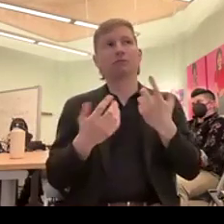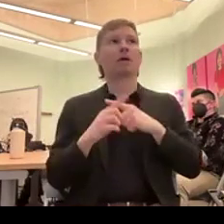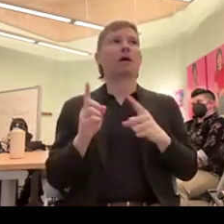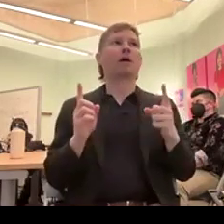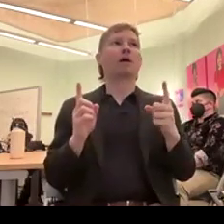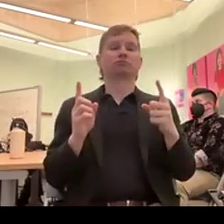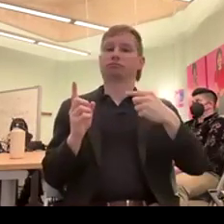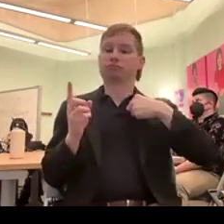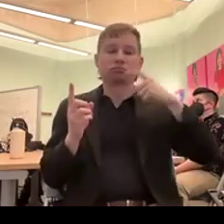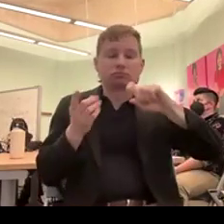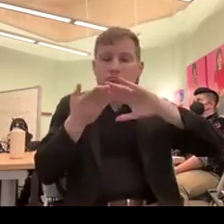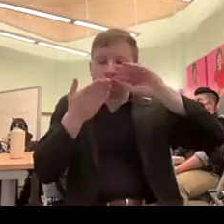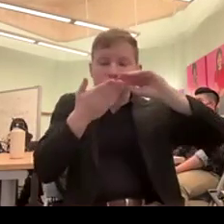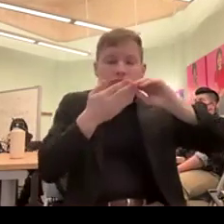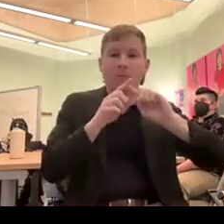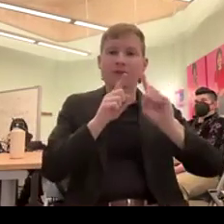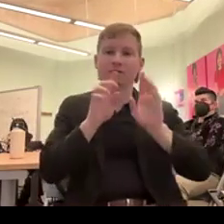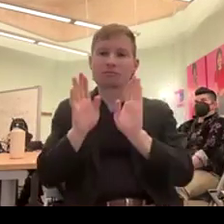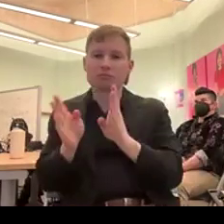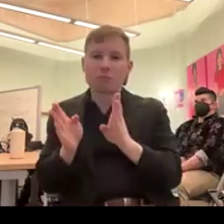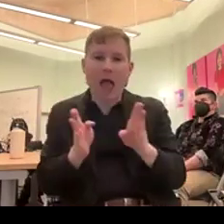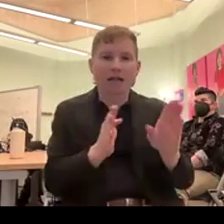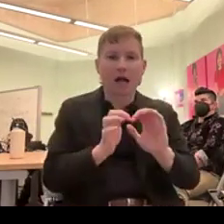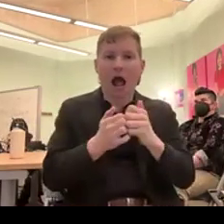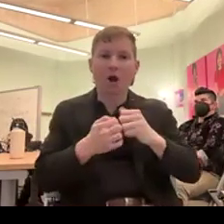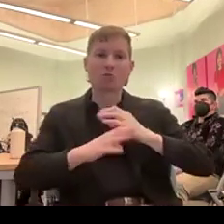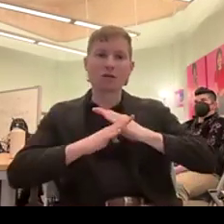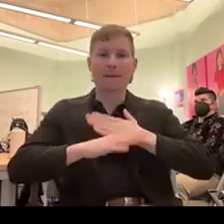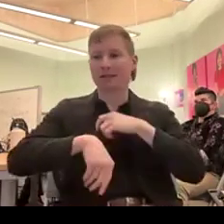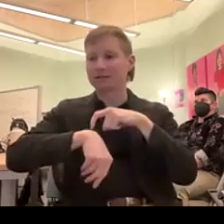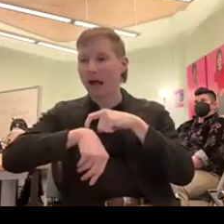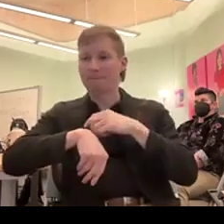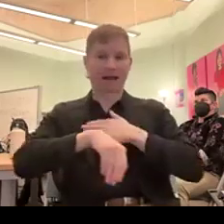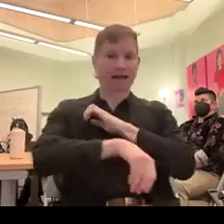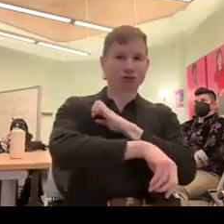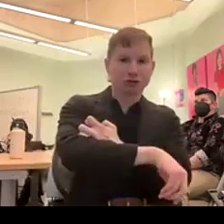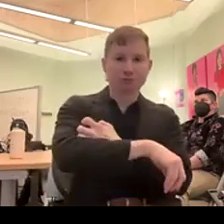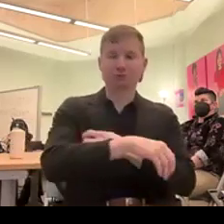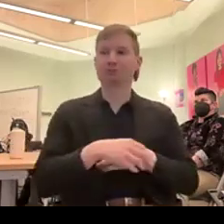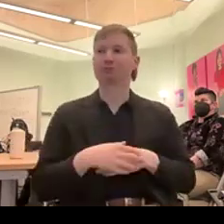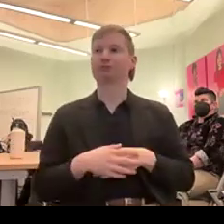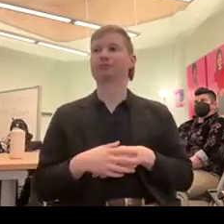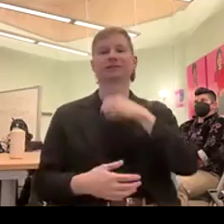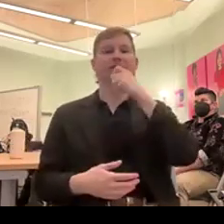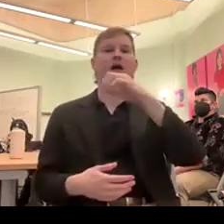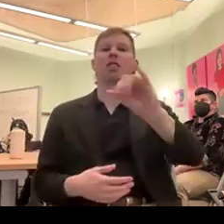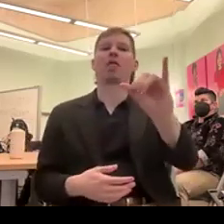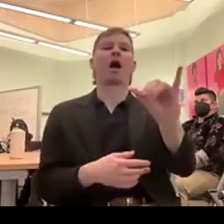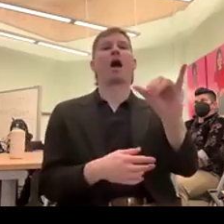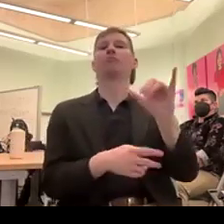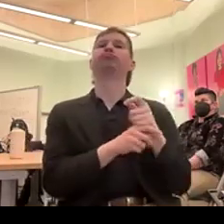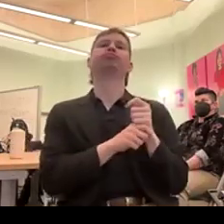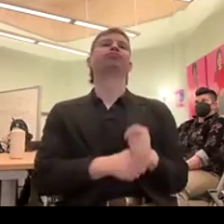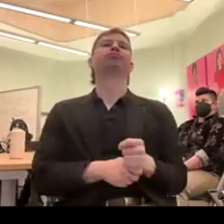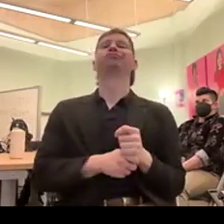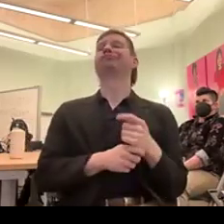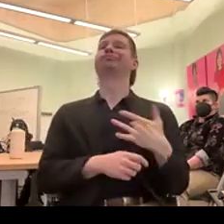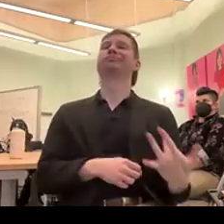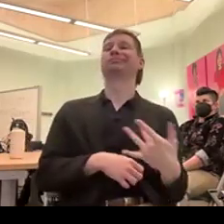rest of my life. But I have to learn strategies of protecting my time and energy, but it's not